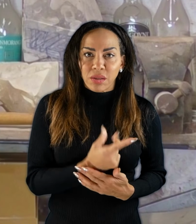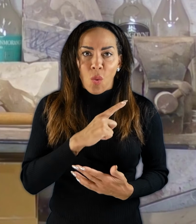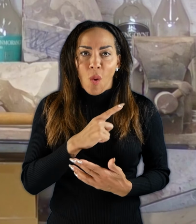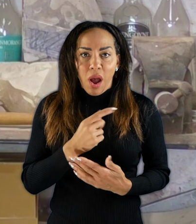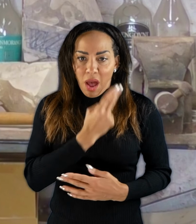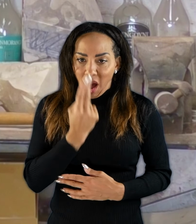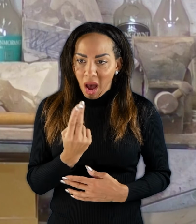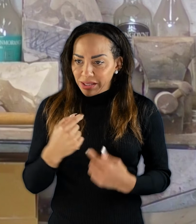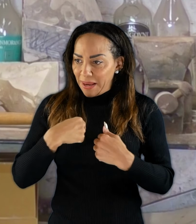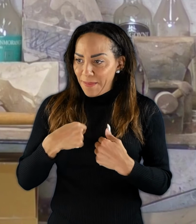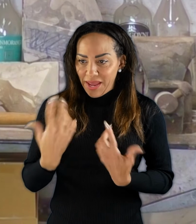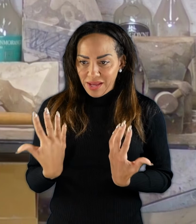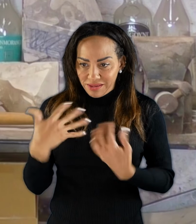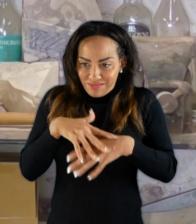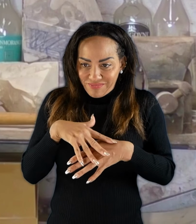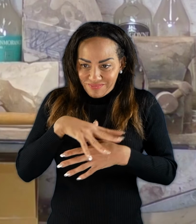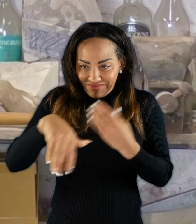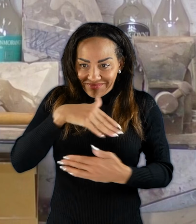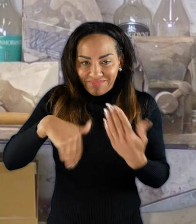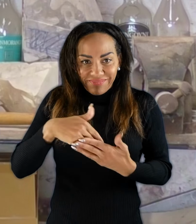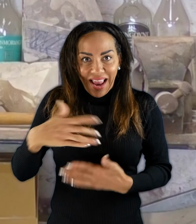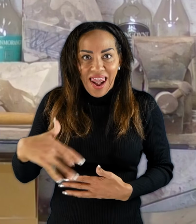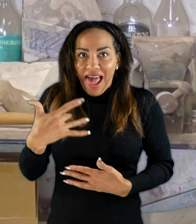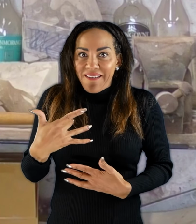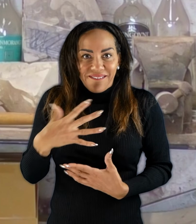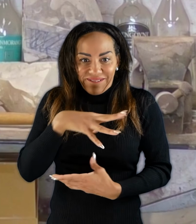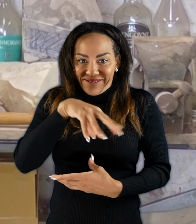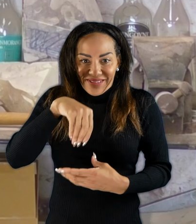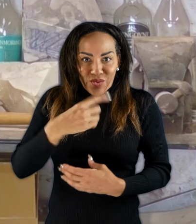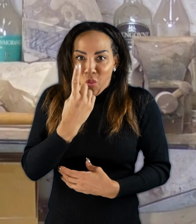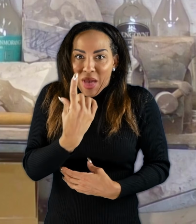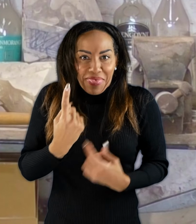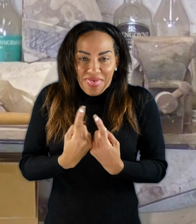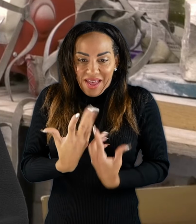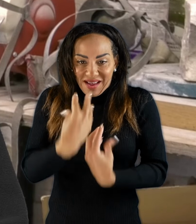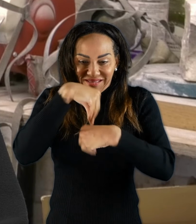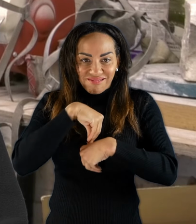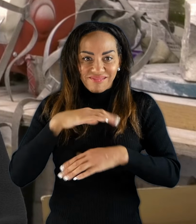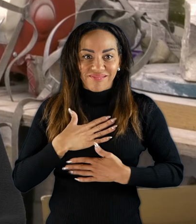I think life and art is kind of one thing. So if I wasn't an artist, I don't know what I'd be.